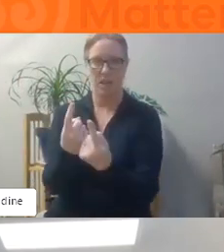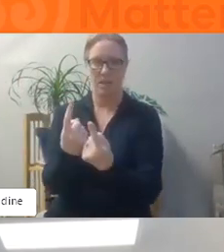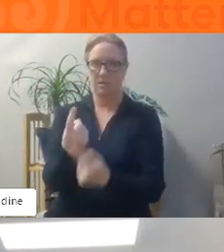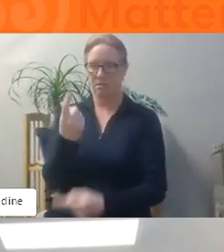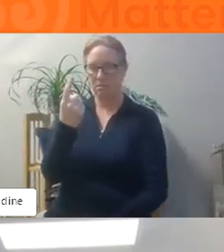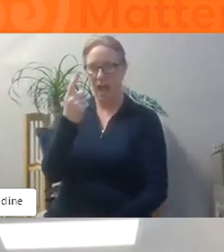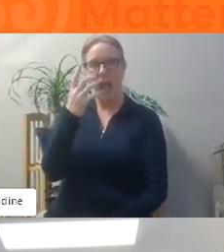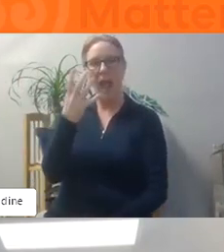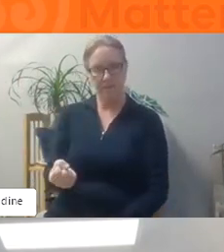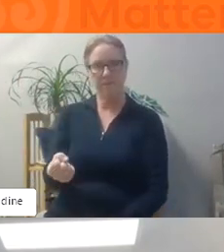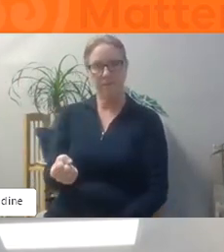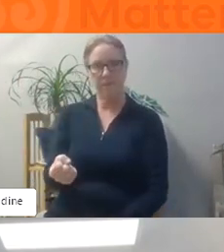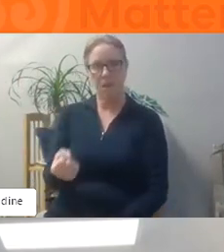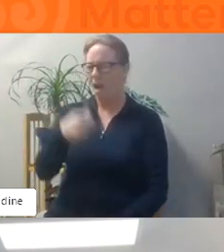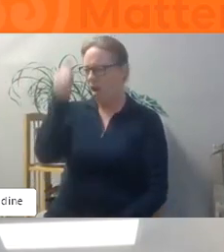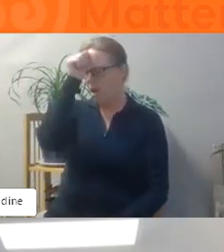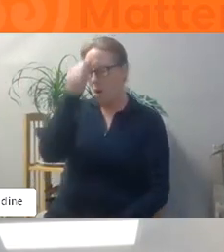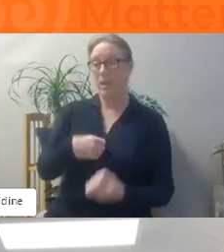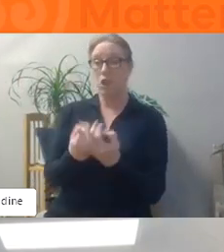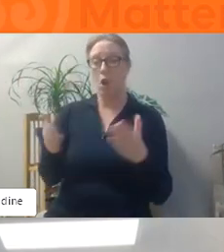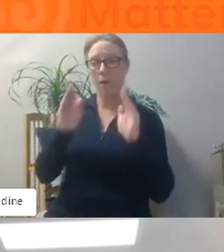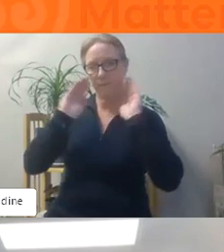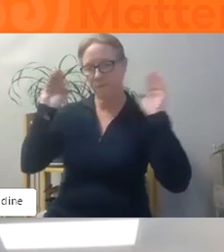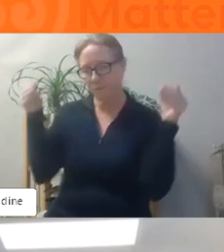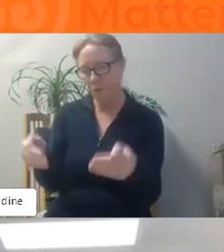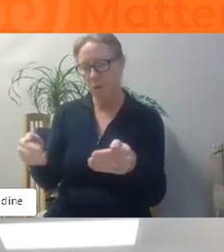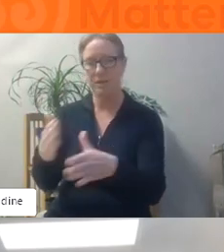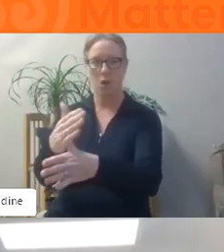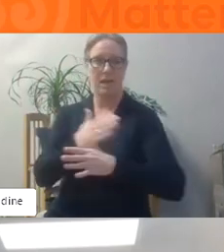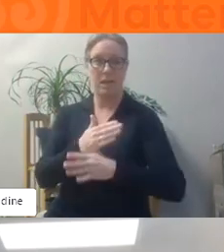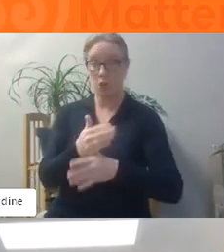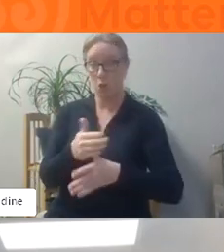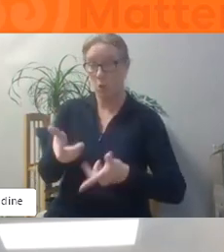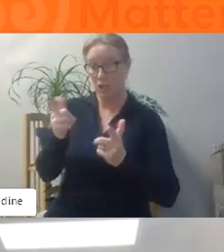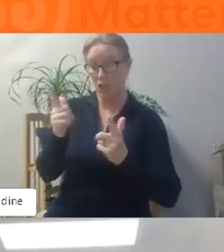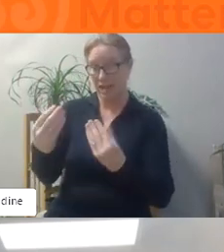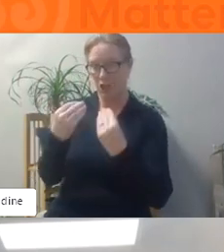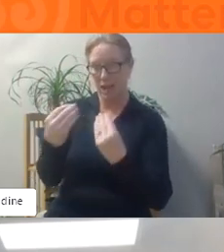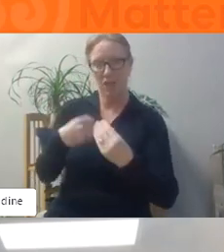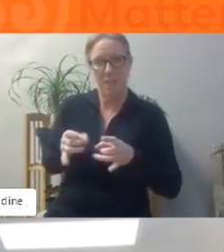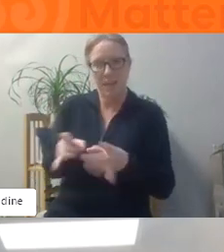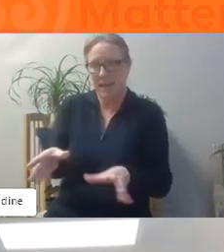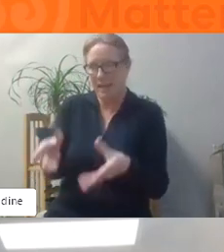And I know that there's a lot of focus on initial teacher education and beginning teachers, but I want to strongly argue that they are